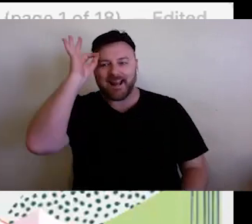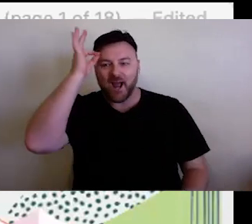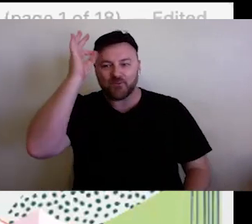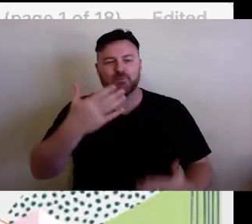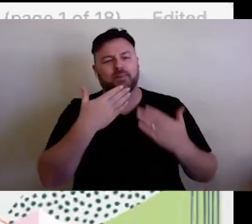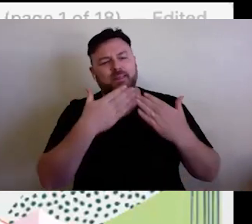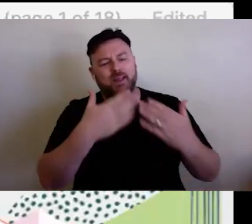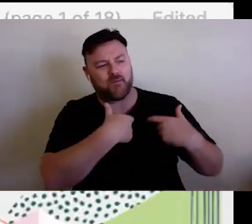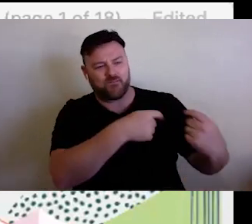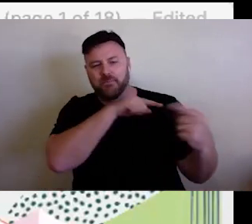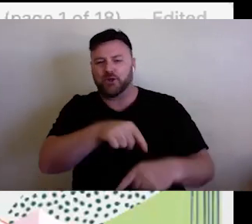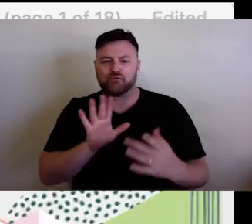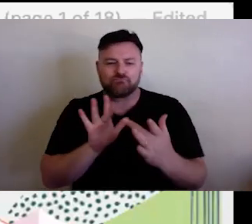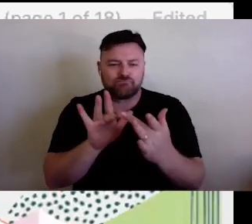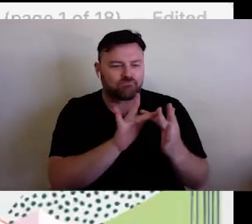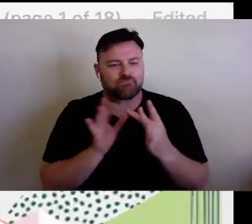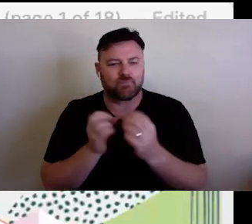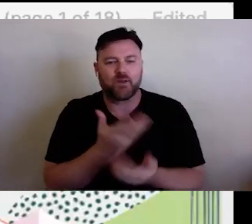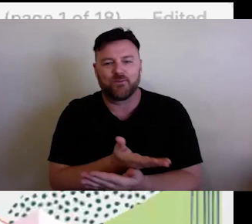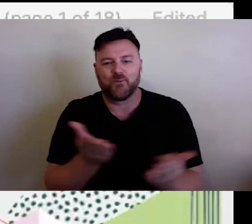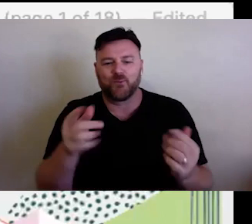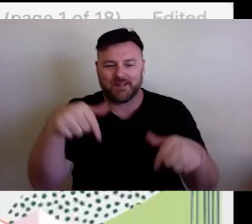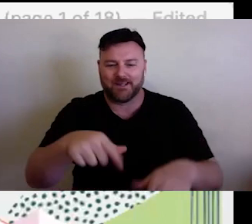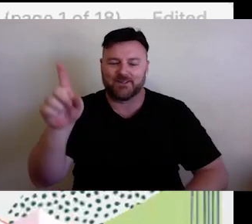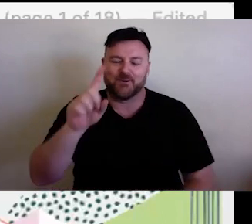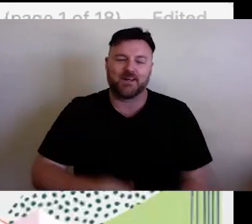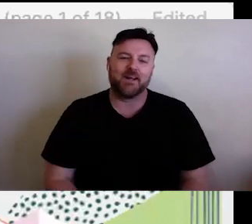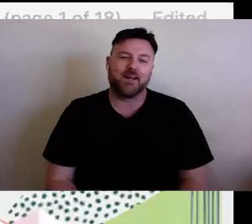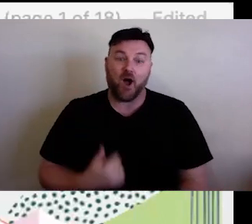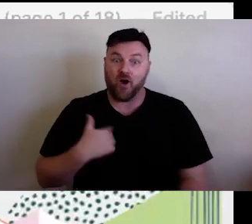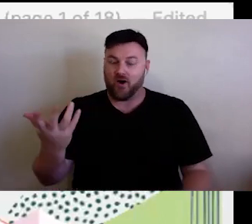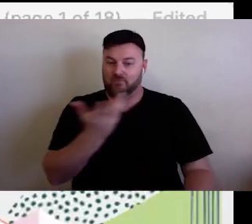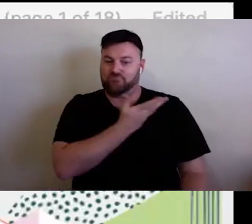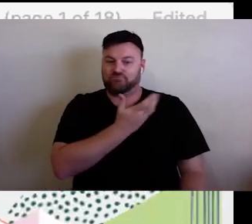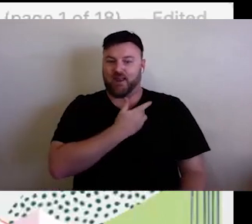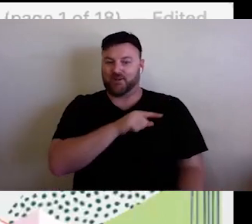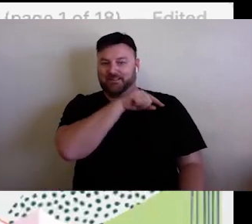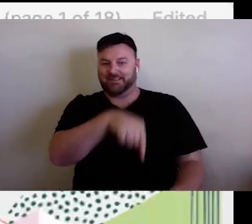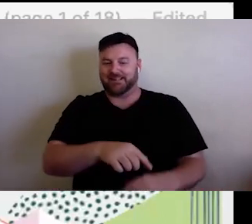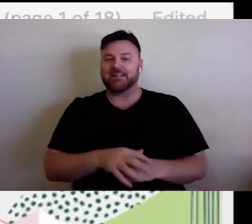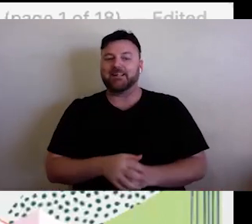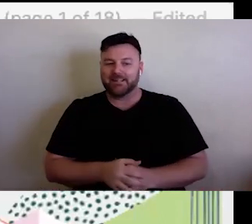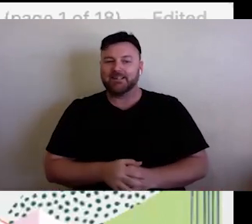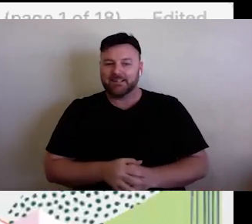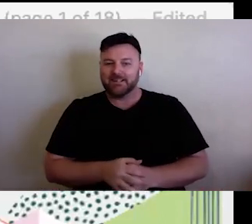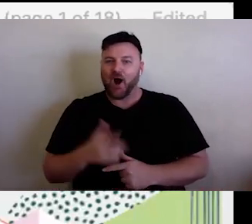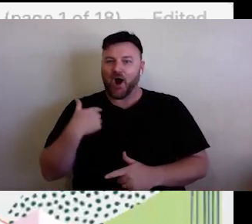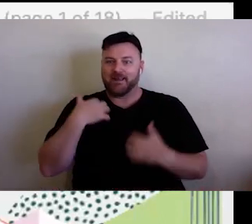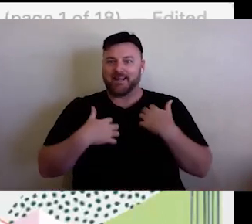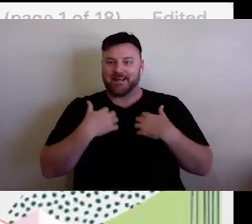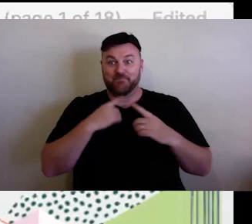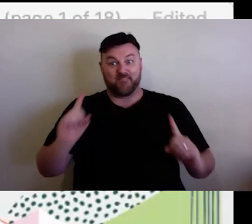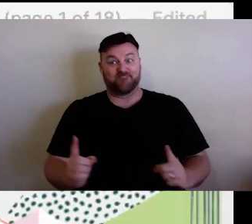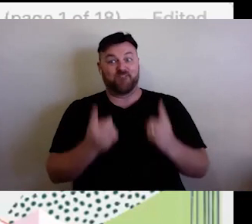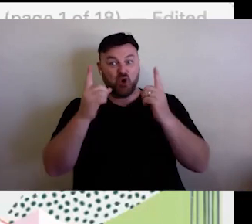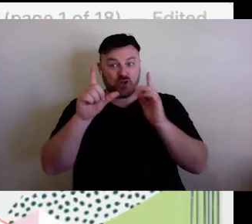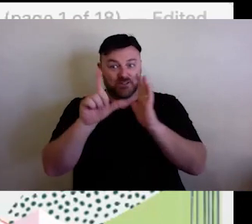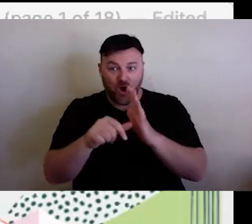time. And I haven't taken it lightly. It's actually my first ever